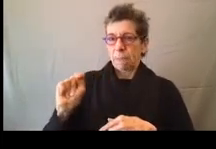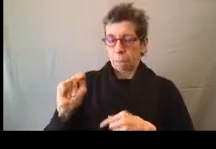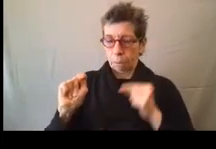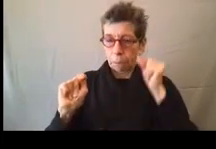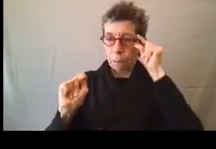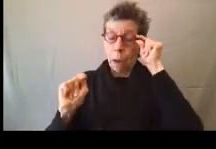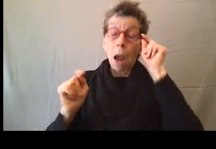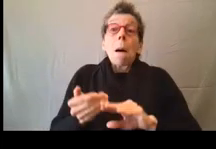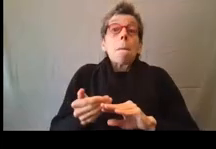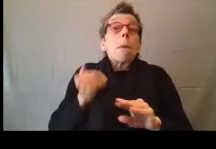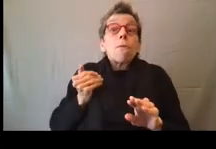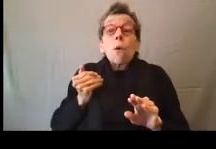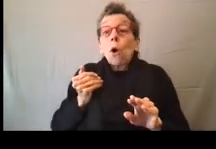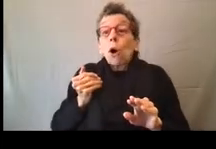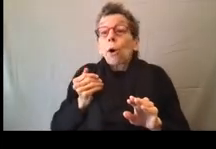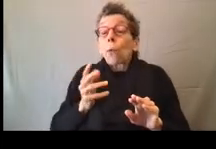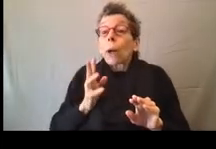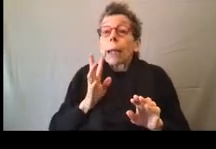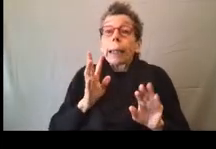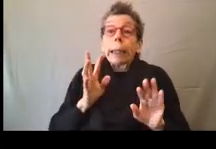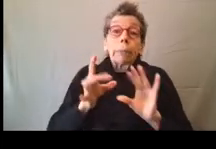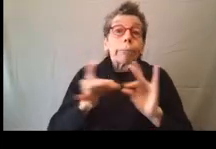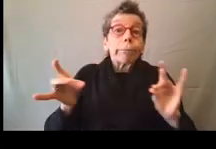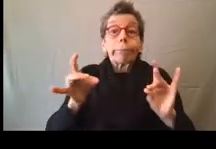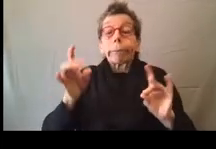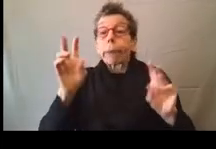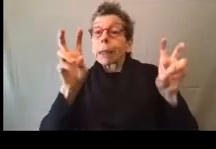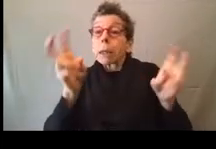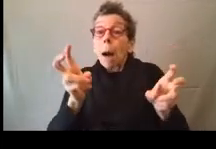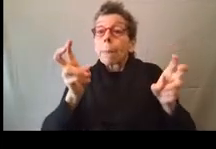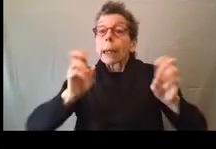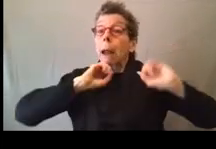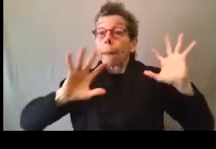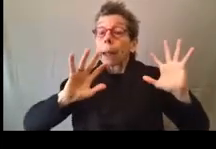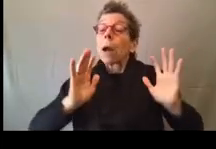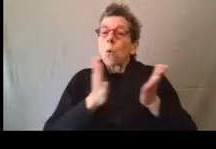even heard anything about the topic, they completed the Disability Implicit Association